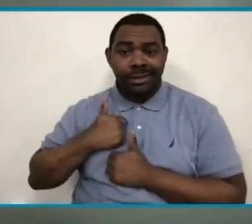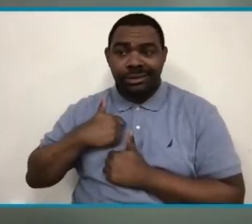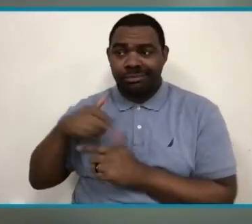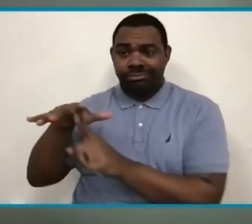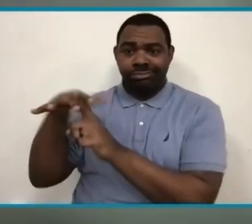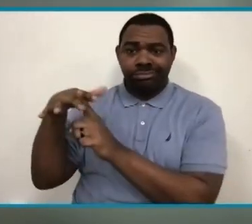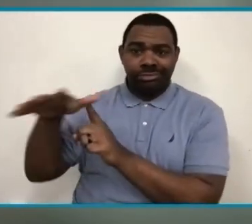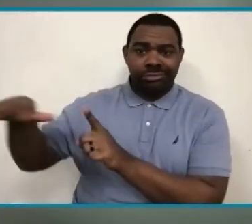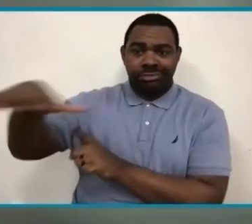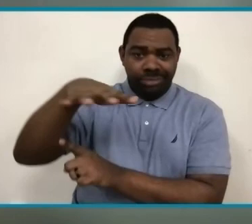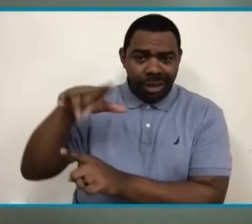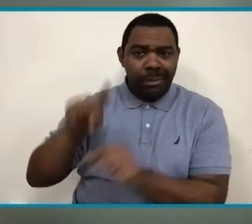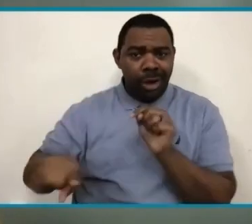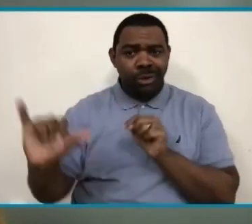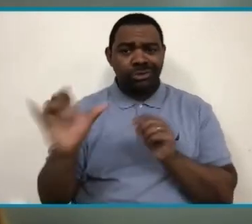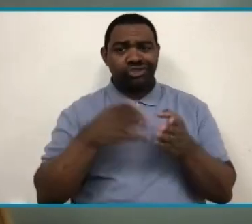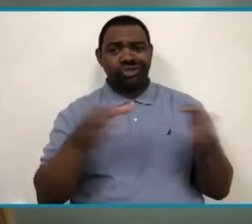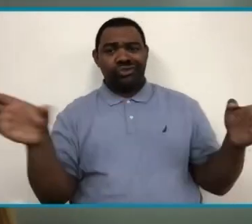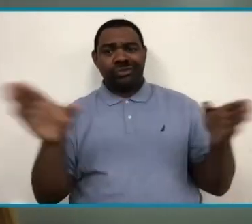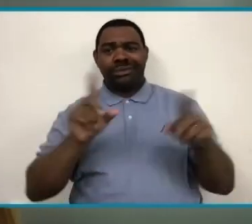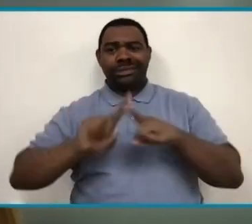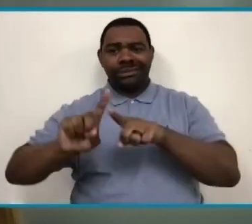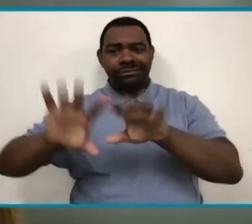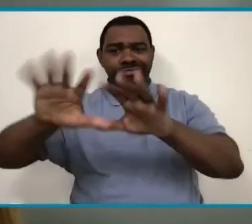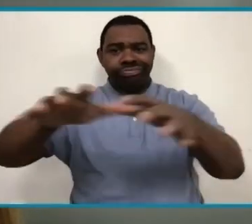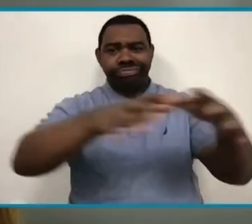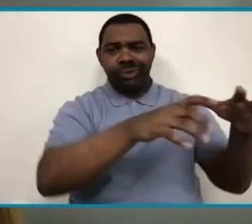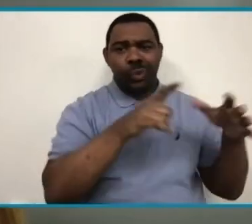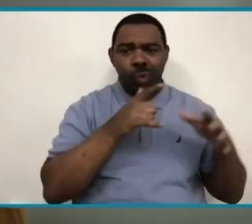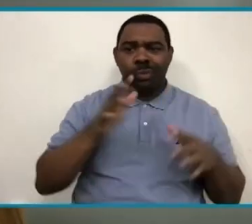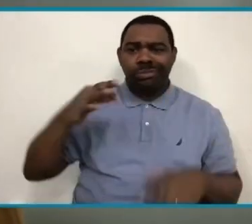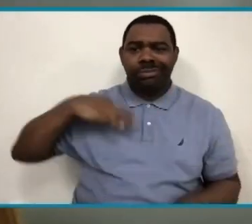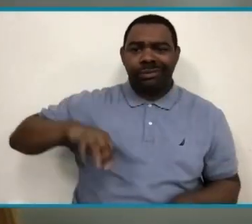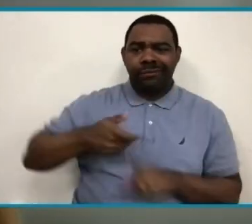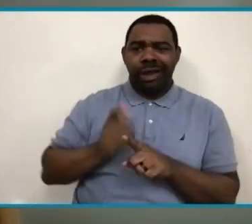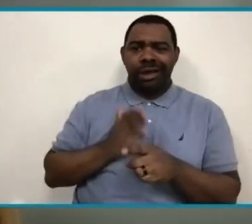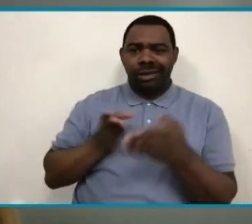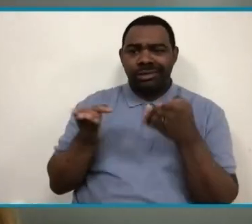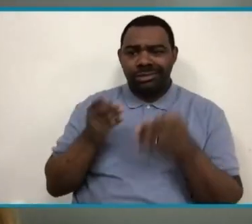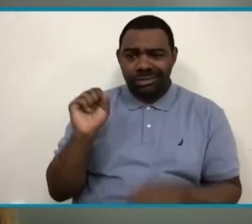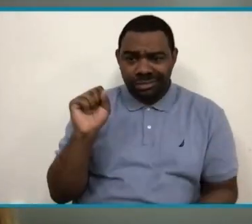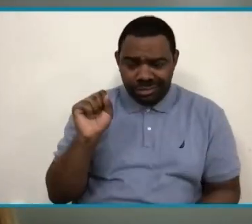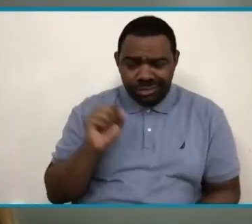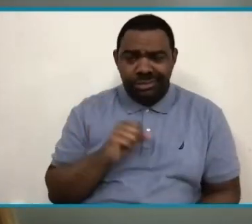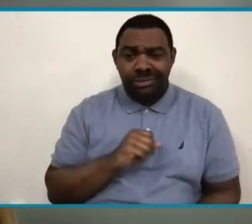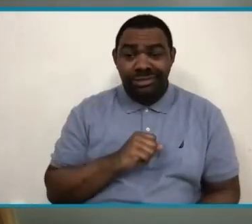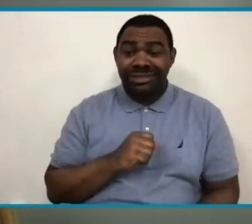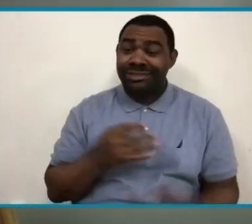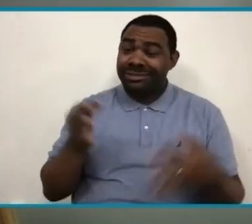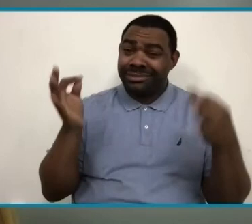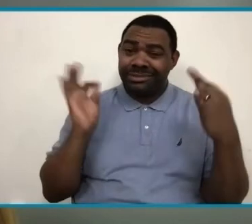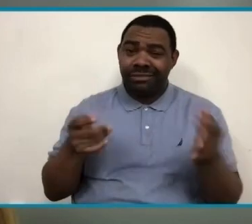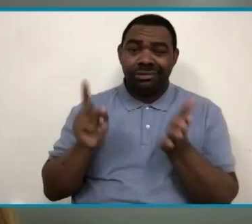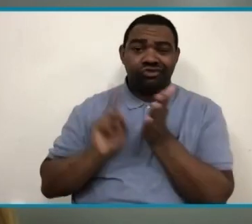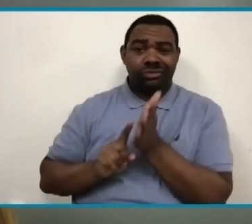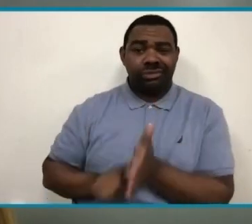different populations that benefit from our services. And certainly, research is of course the way to do this as well.